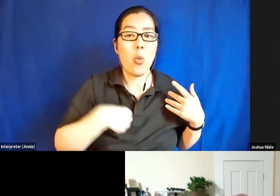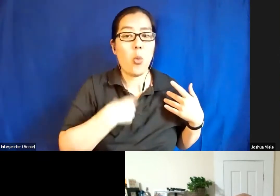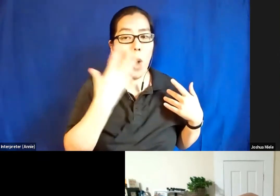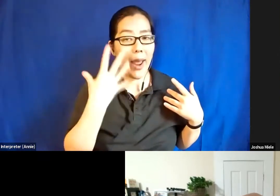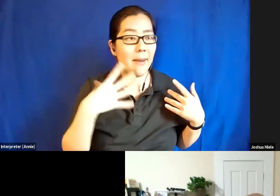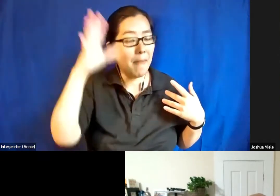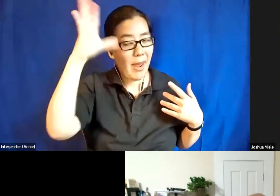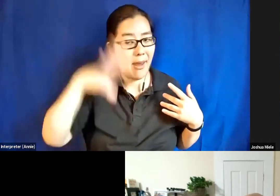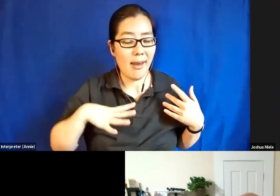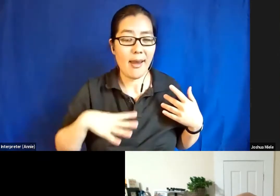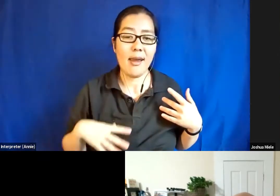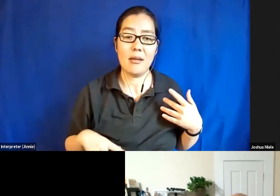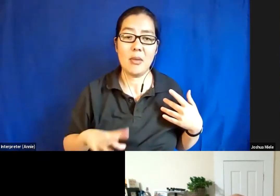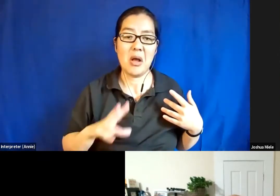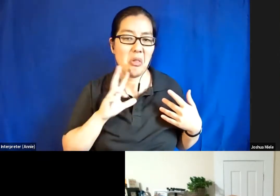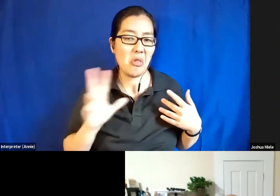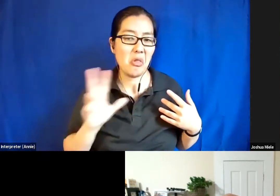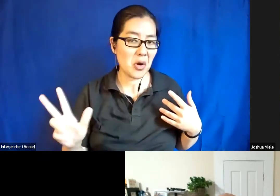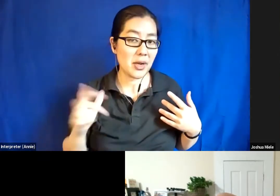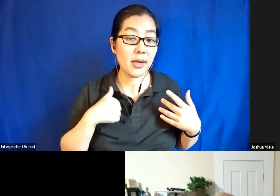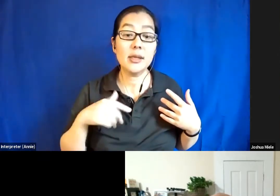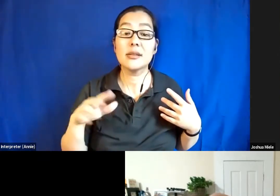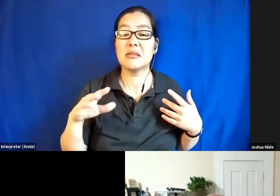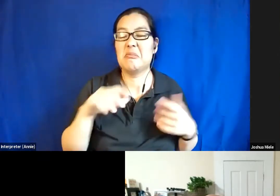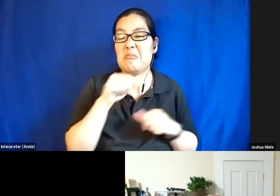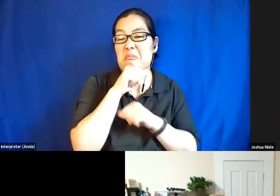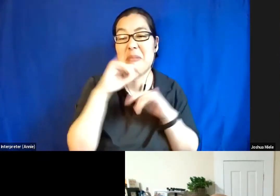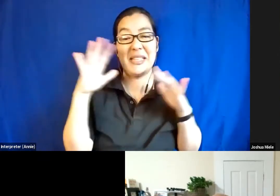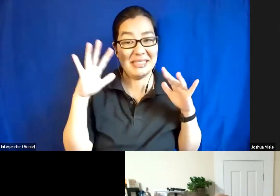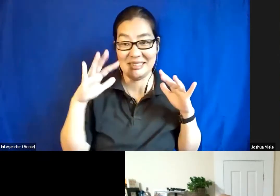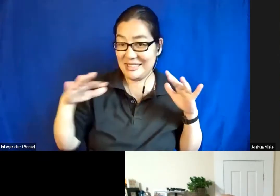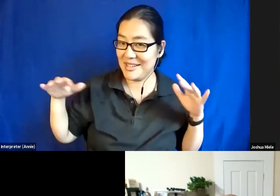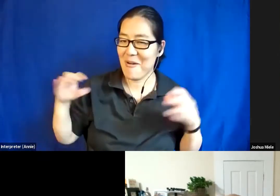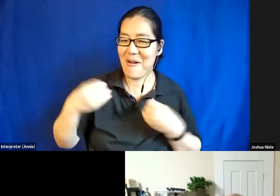30 years old in a very messy office. So the